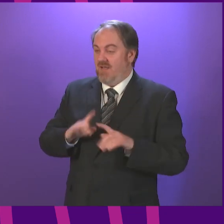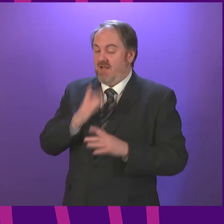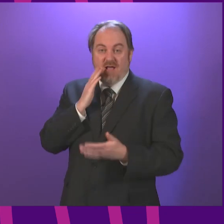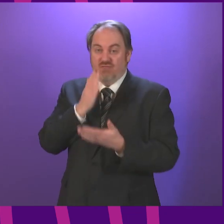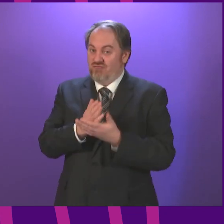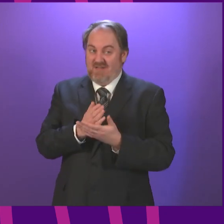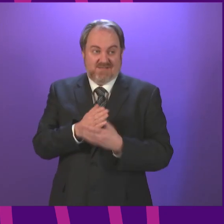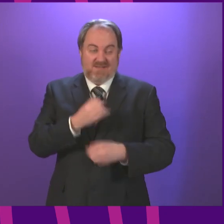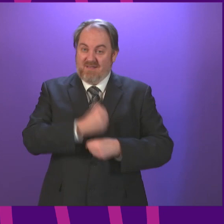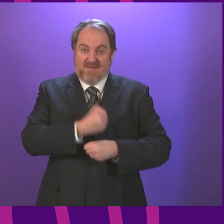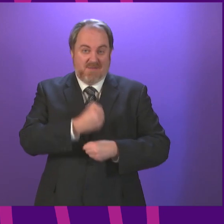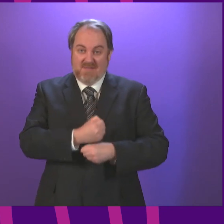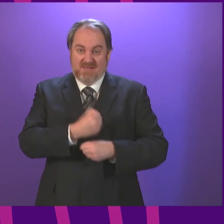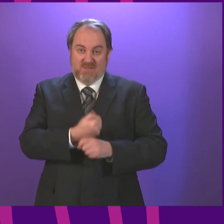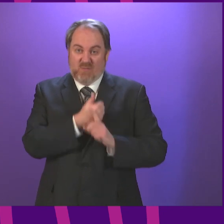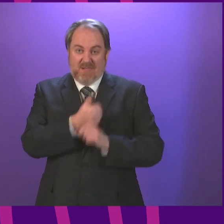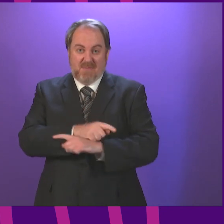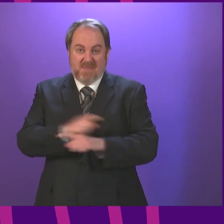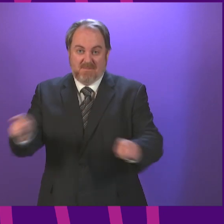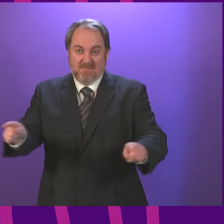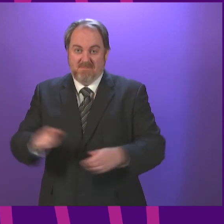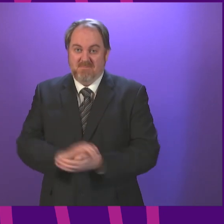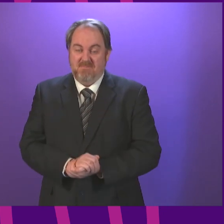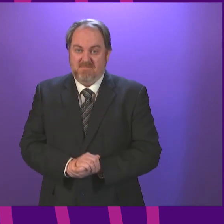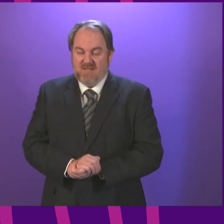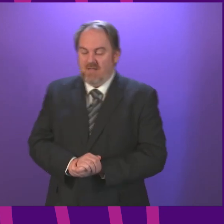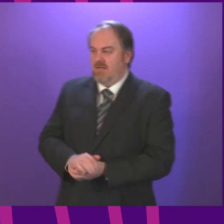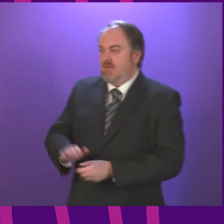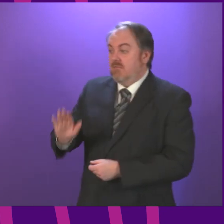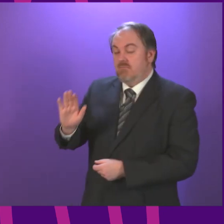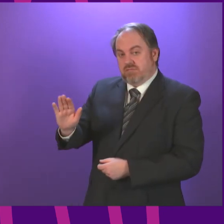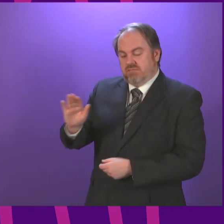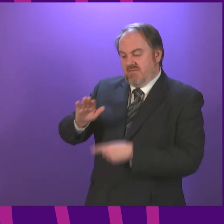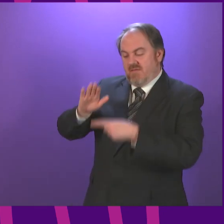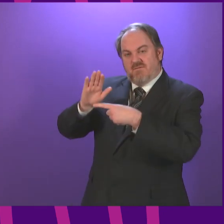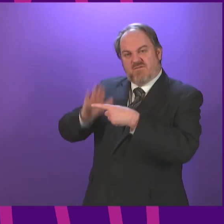The First Minister: The first allegation that Ruth Davidson has